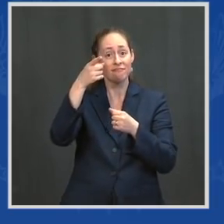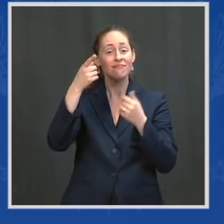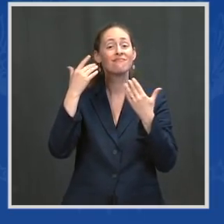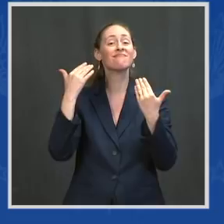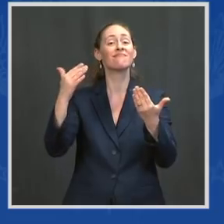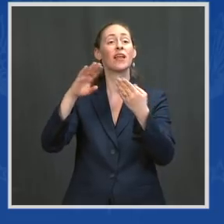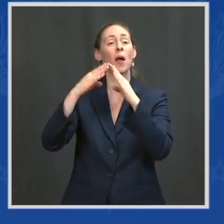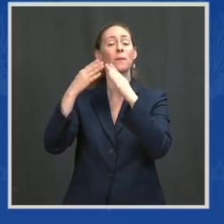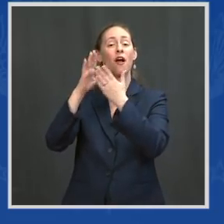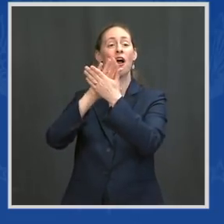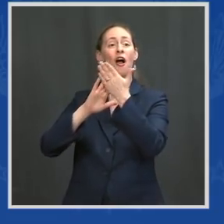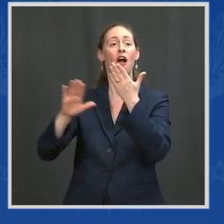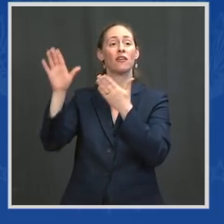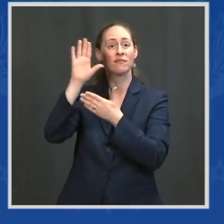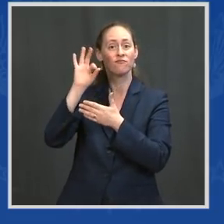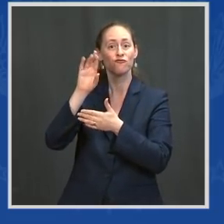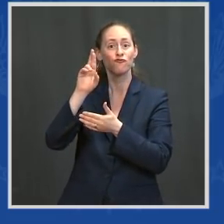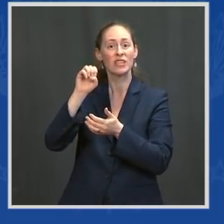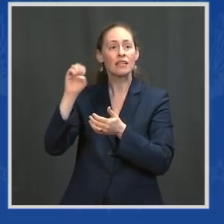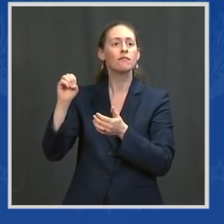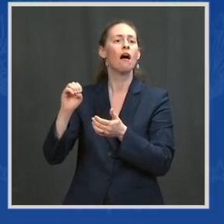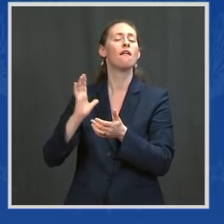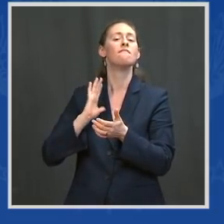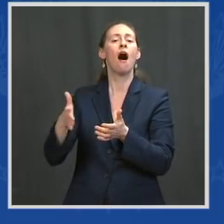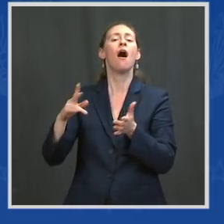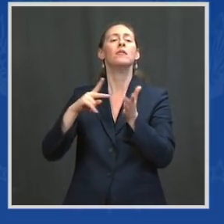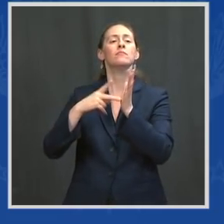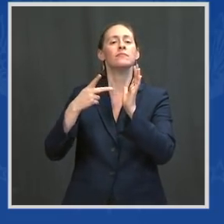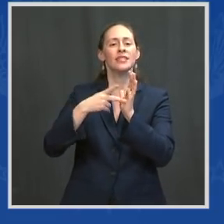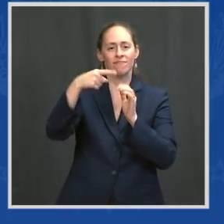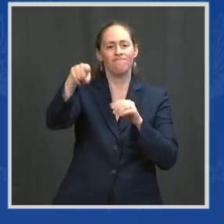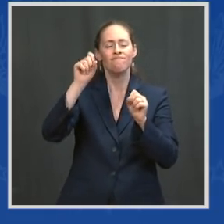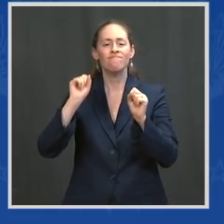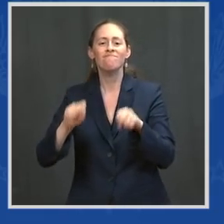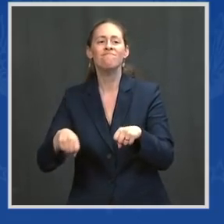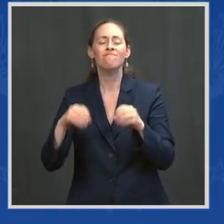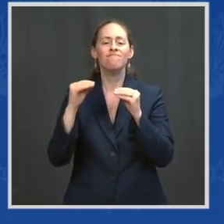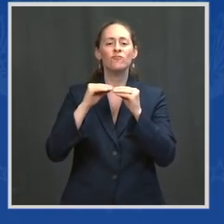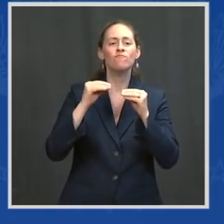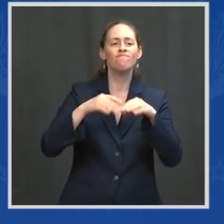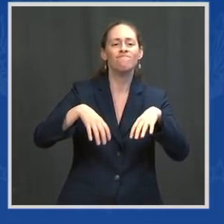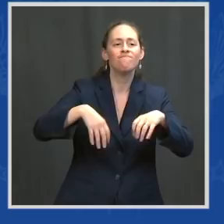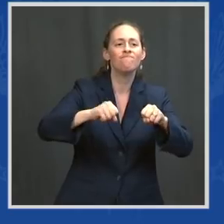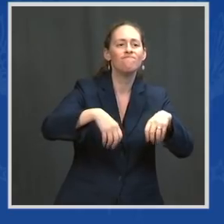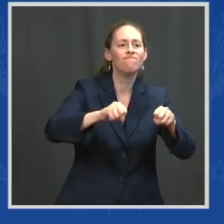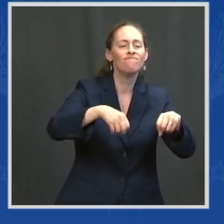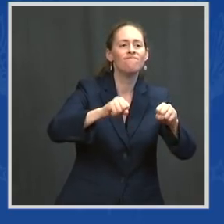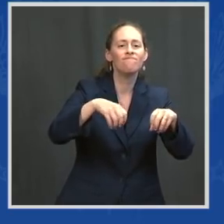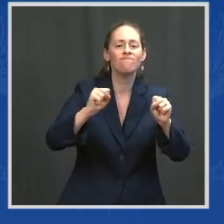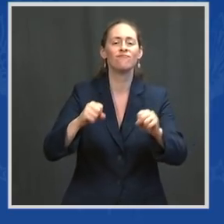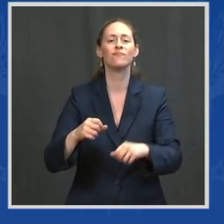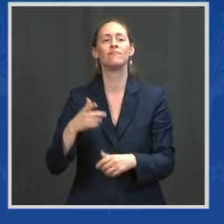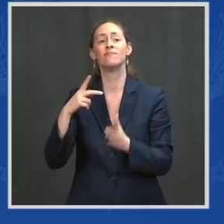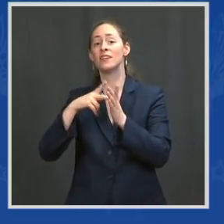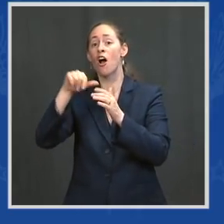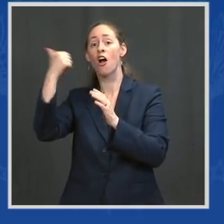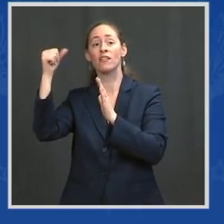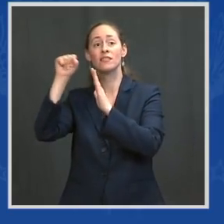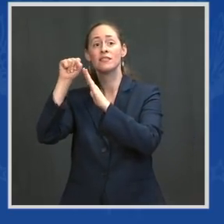you're in a position that you're going to have -- in your state and every other state in America, you'll allow to go in the last two years -- all of those credits